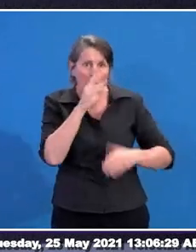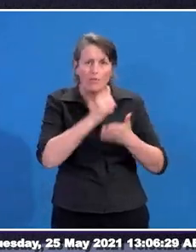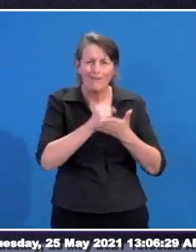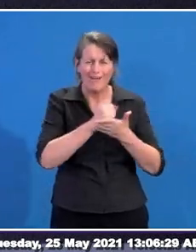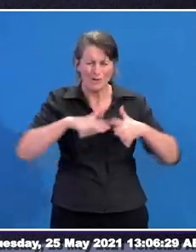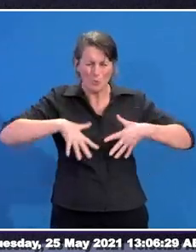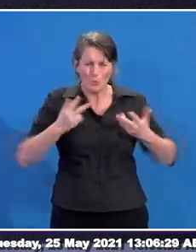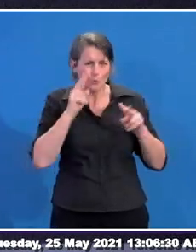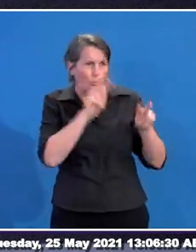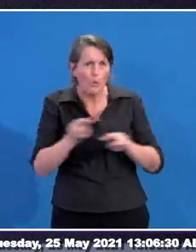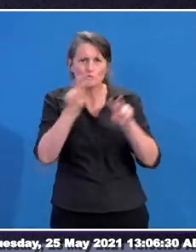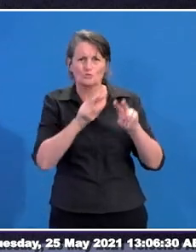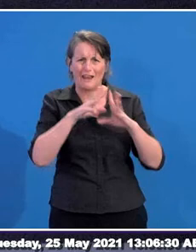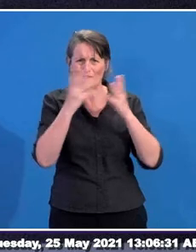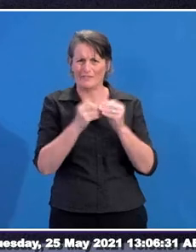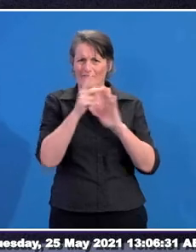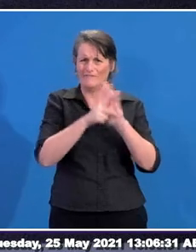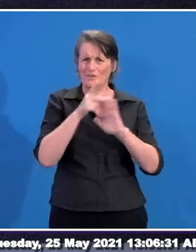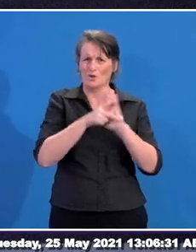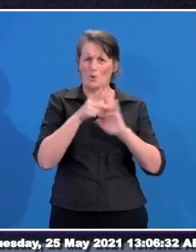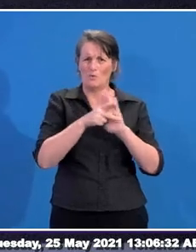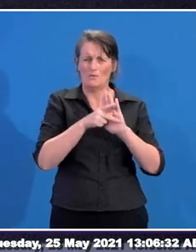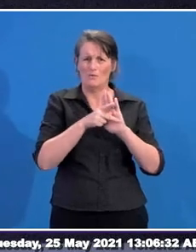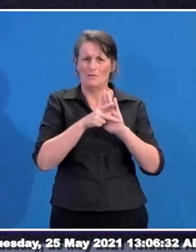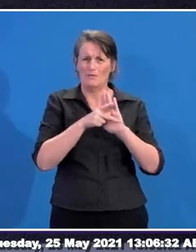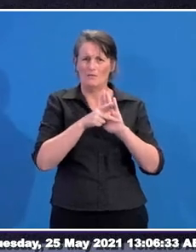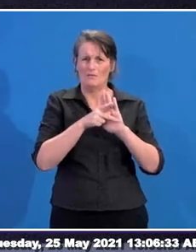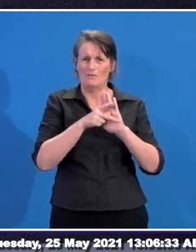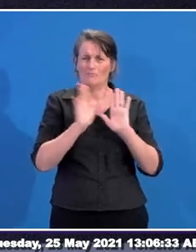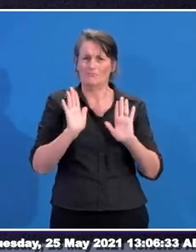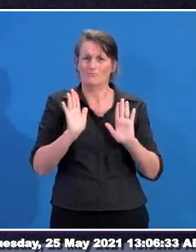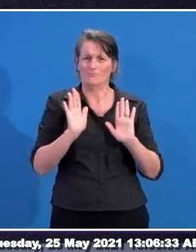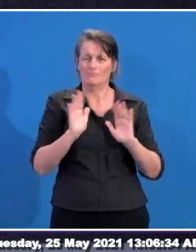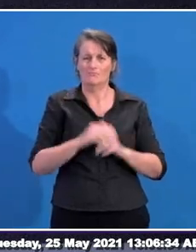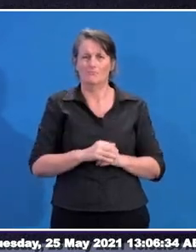every single move or having a camera in my house or anywhere in my reach.